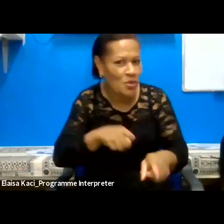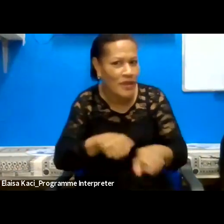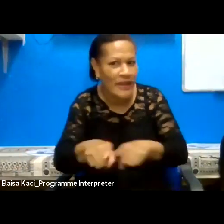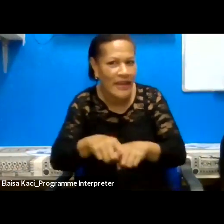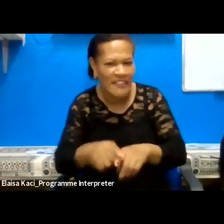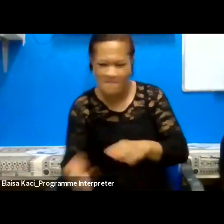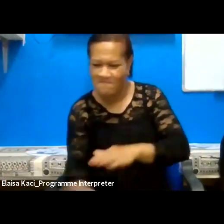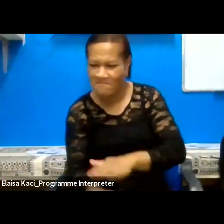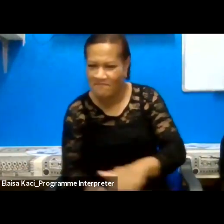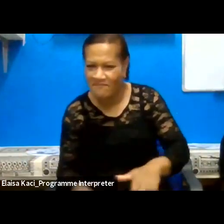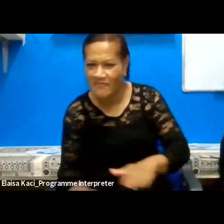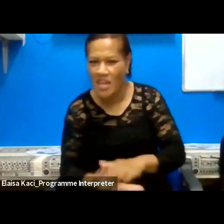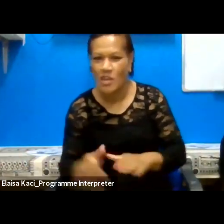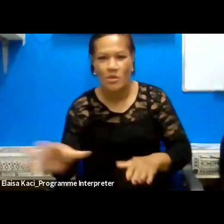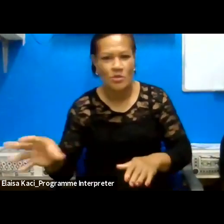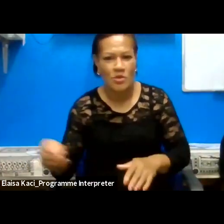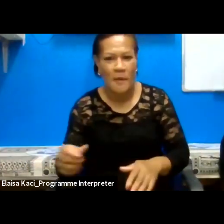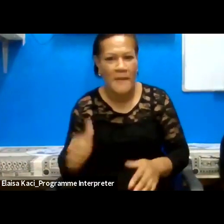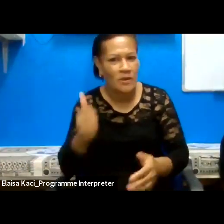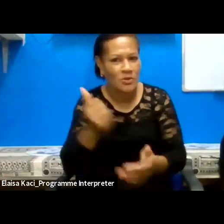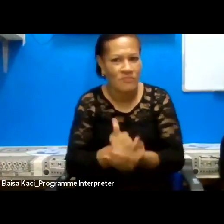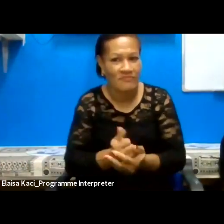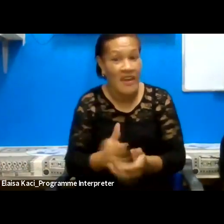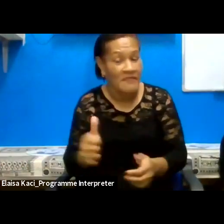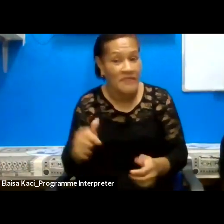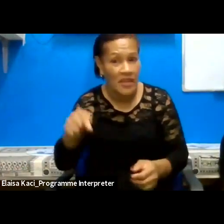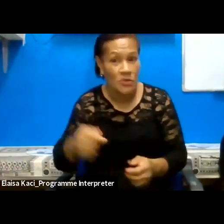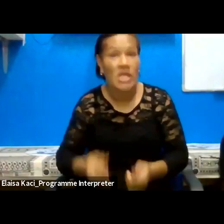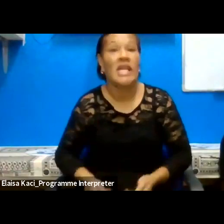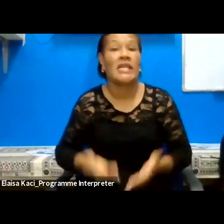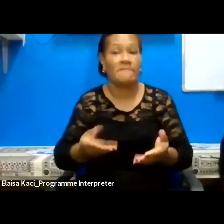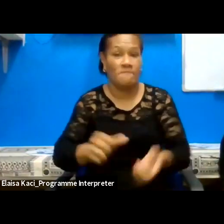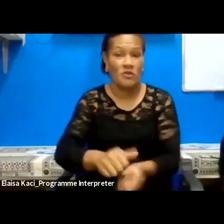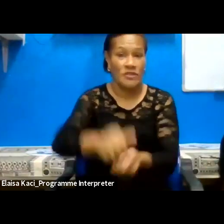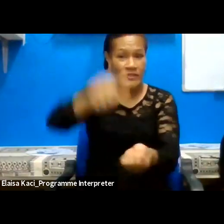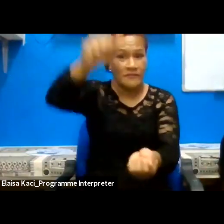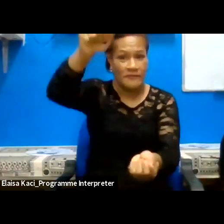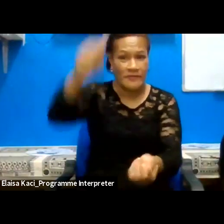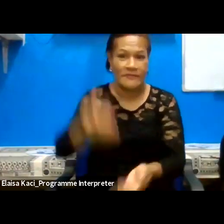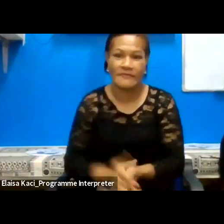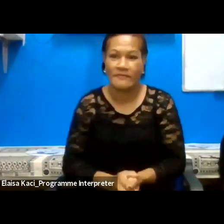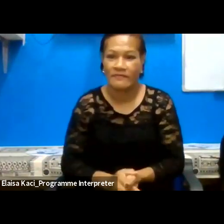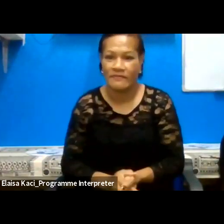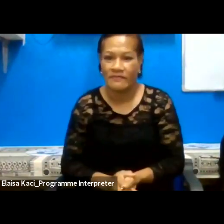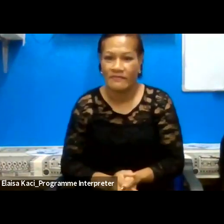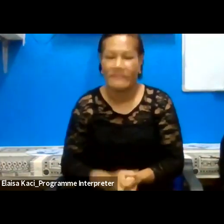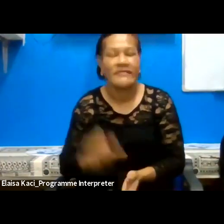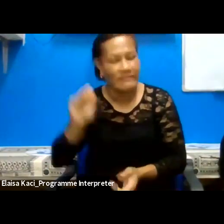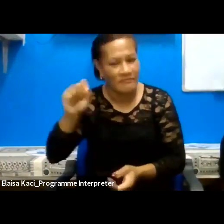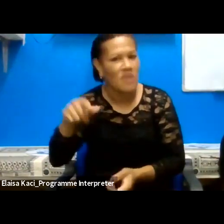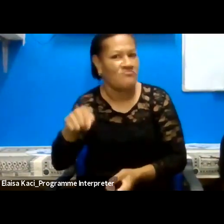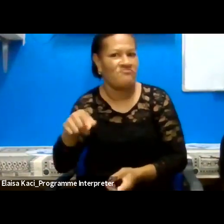first language when we are the babies toddlers, we cannot speak and that becomes our